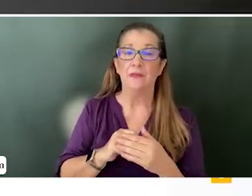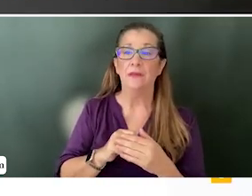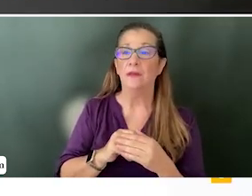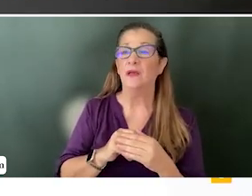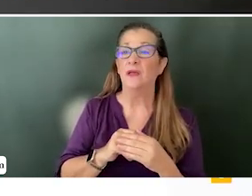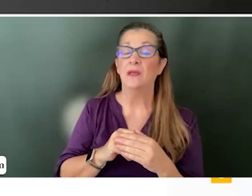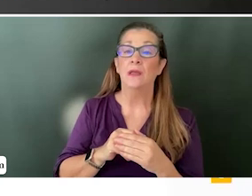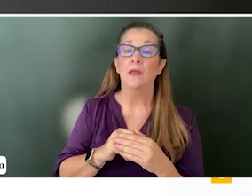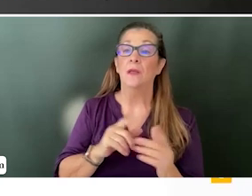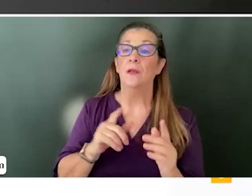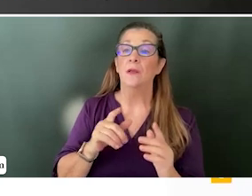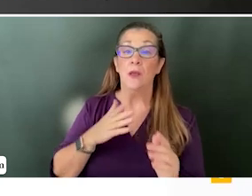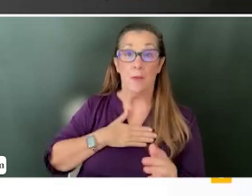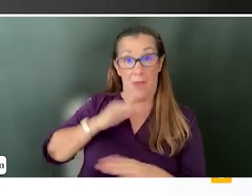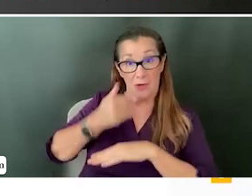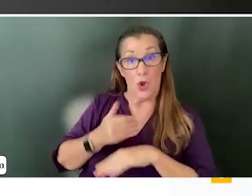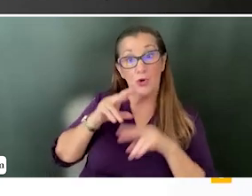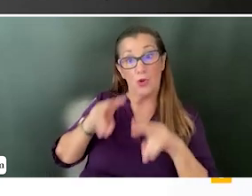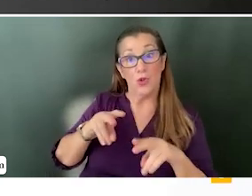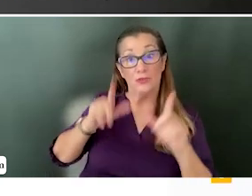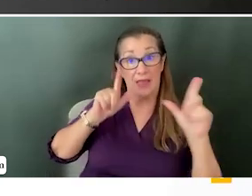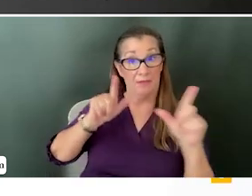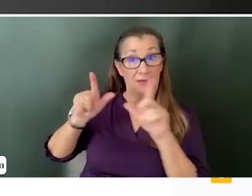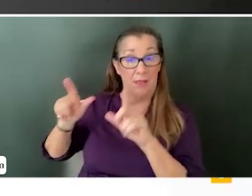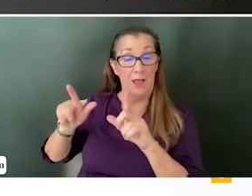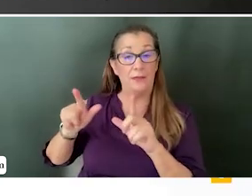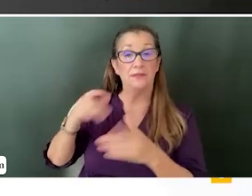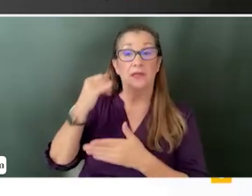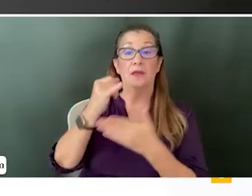When I had my daughter looking at the slides. The artist, of course.